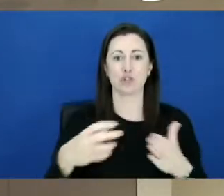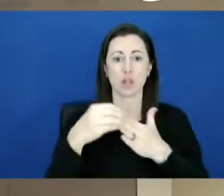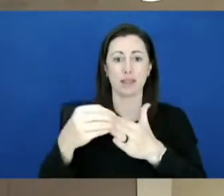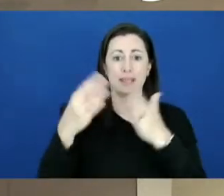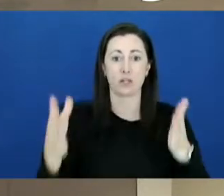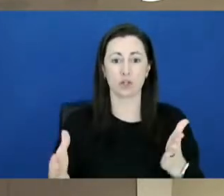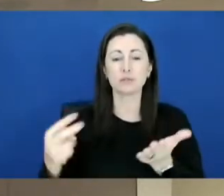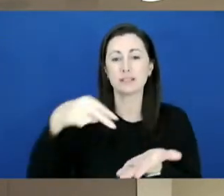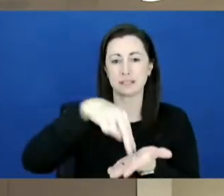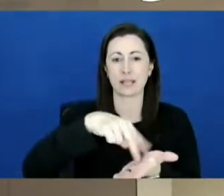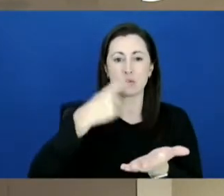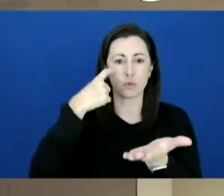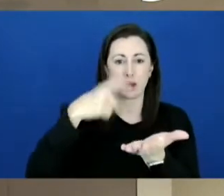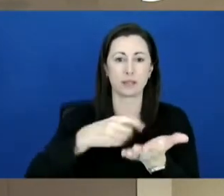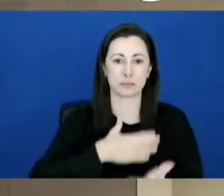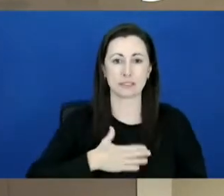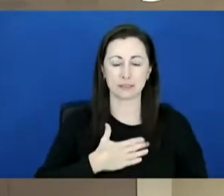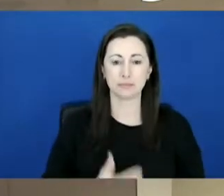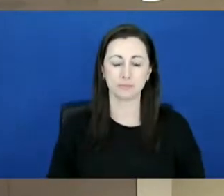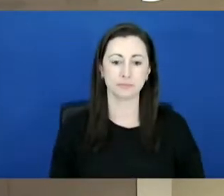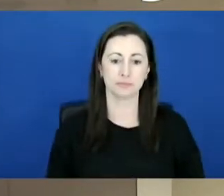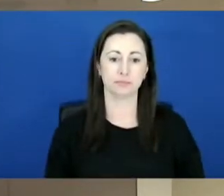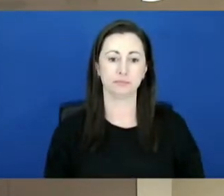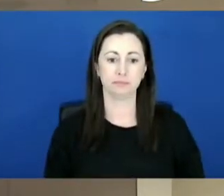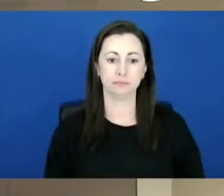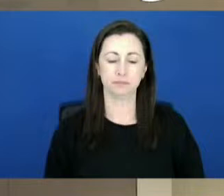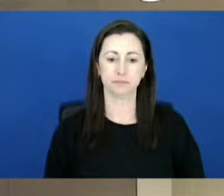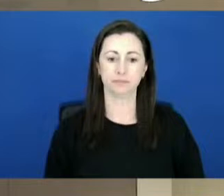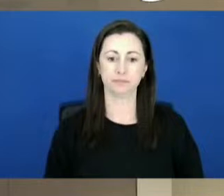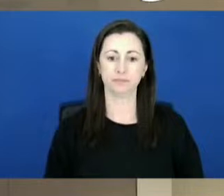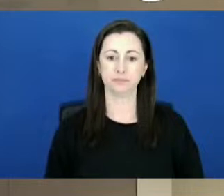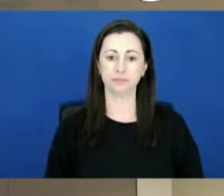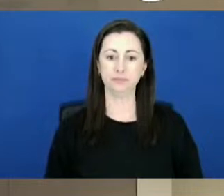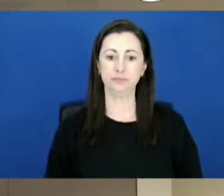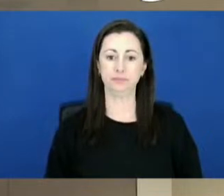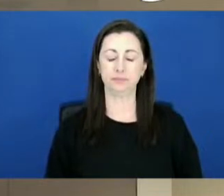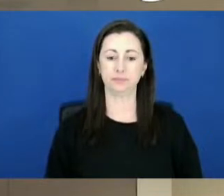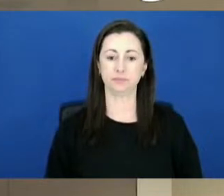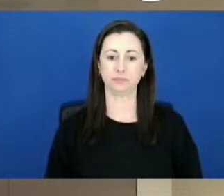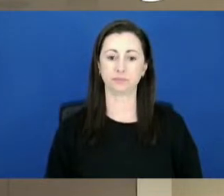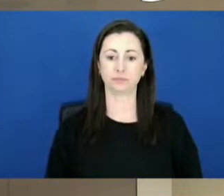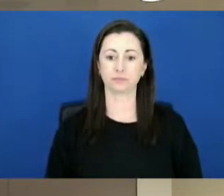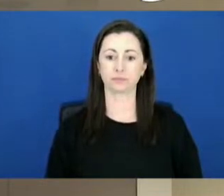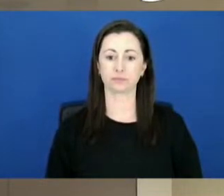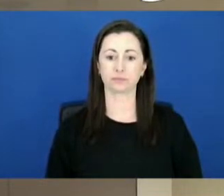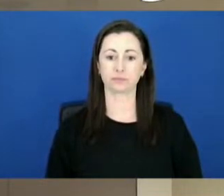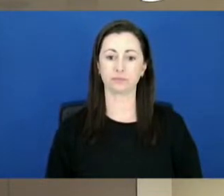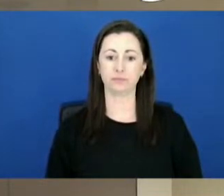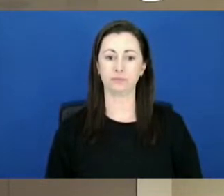NOW HERE AS A TEACHER LEADER,